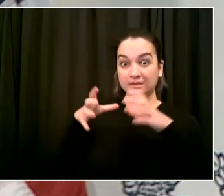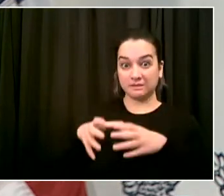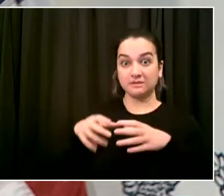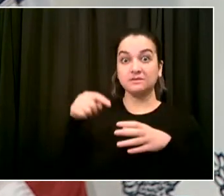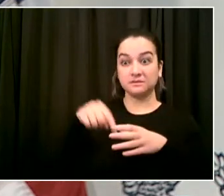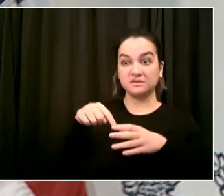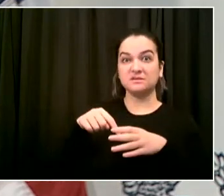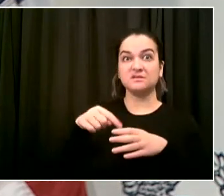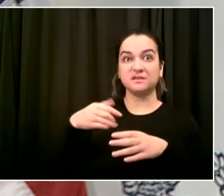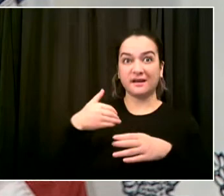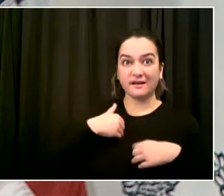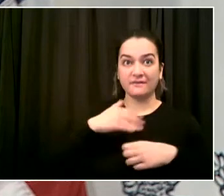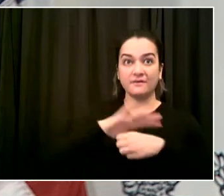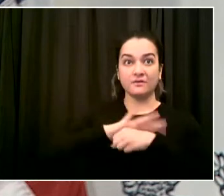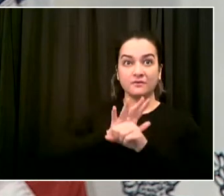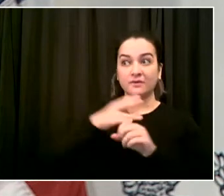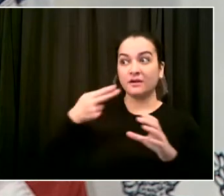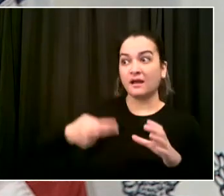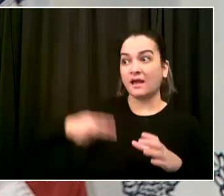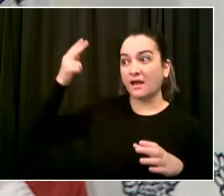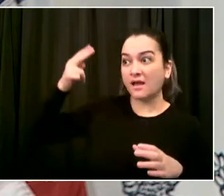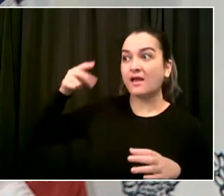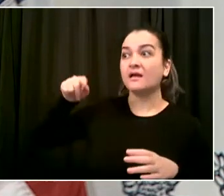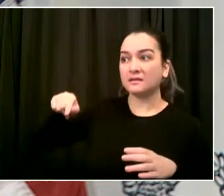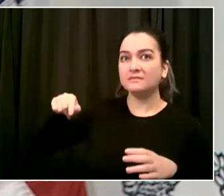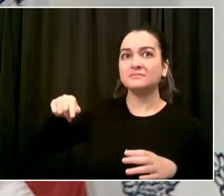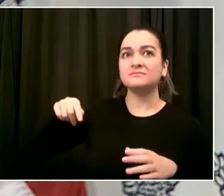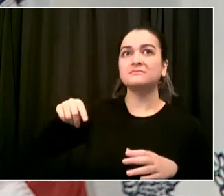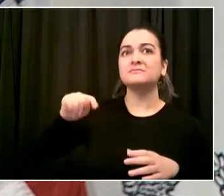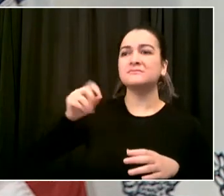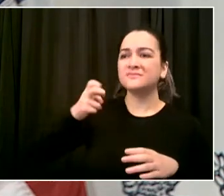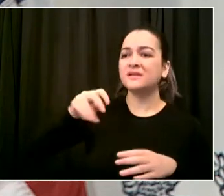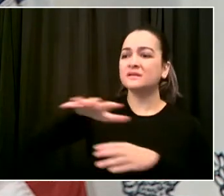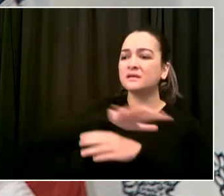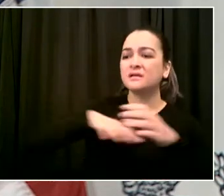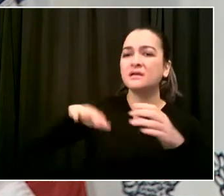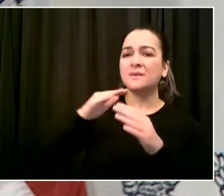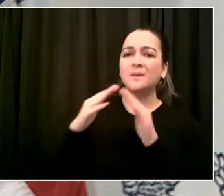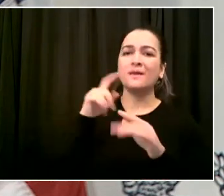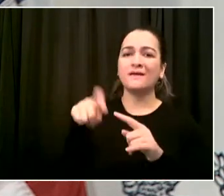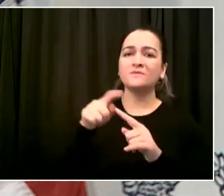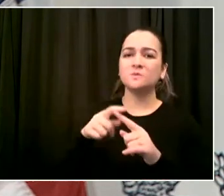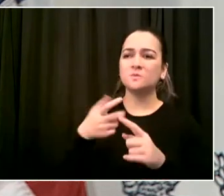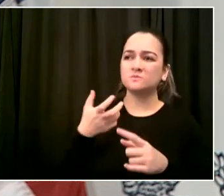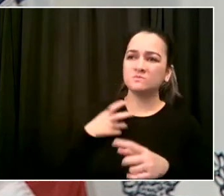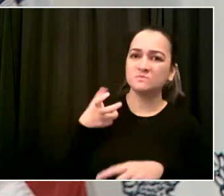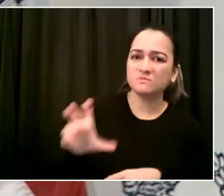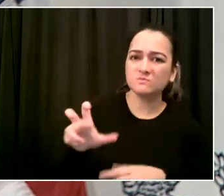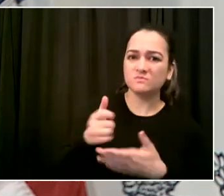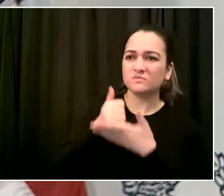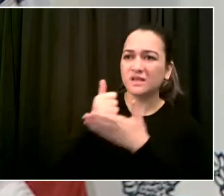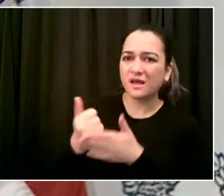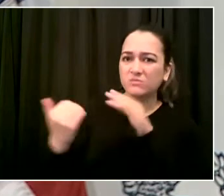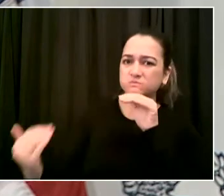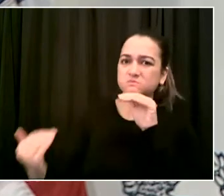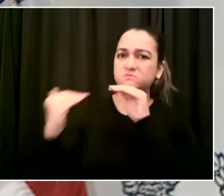REACHING OUT TO COMMUNITIES THAT'S GOING TO MAKE THE DIFFERENCE. IF NOT HARD-HIT AND DOESN'T HAVE